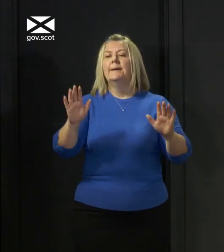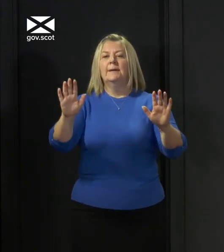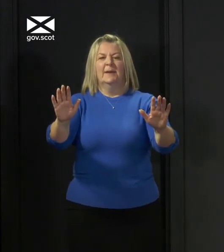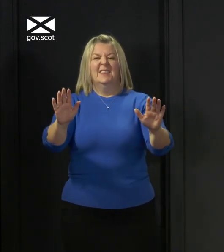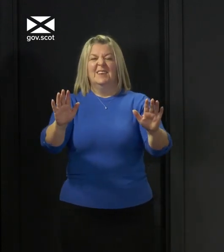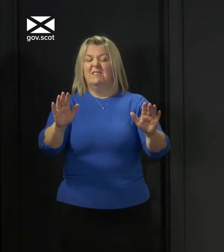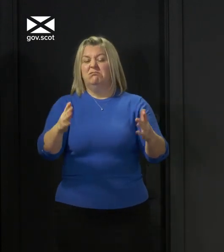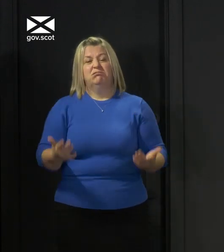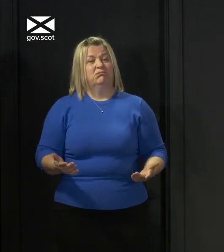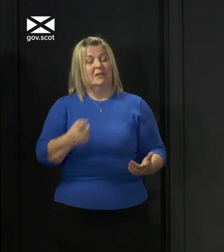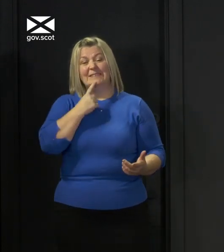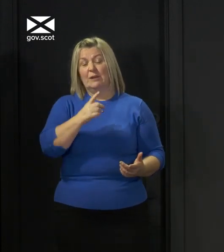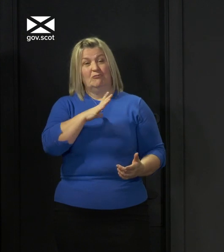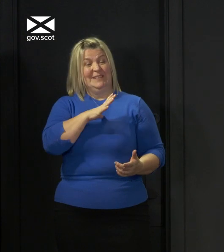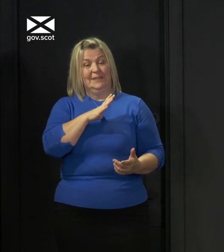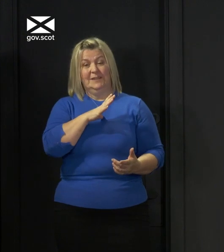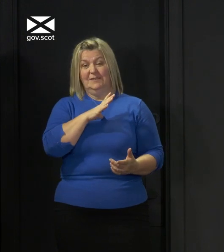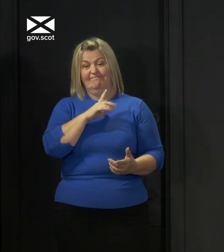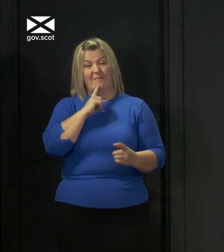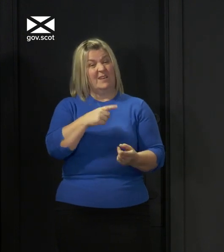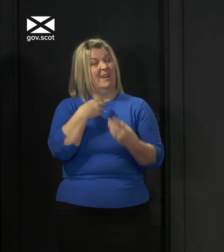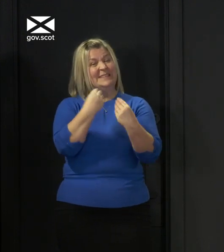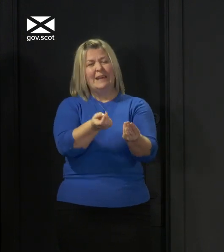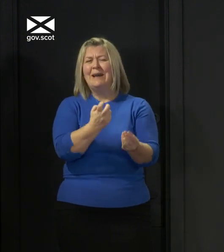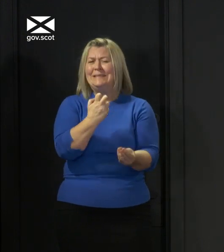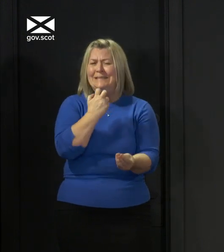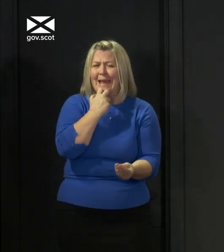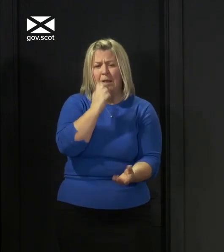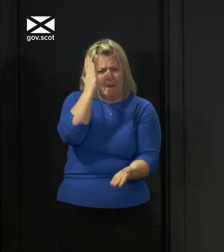give you dates and when things will start again and in what order that we